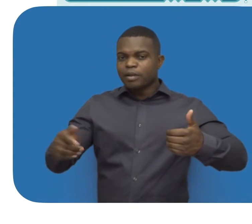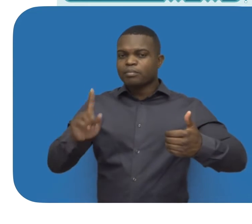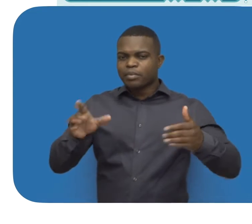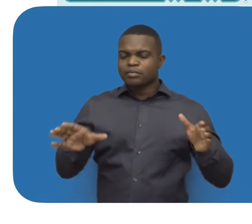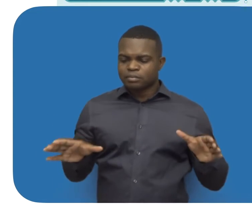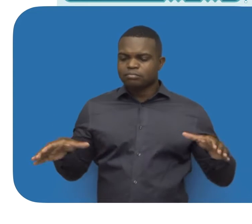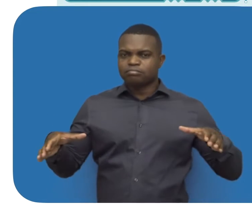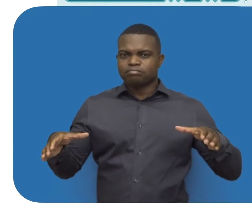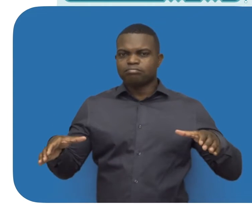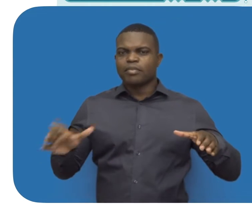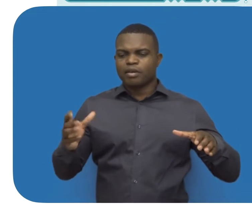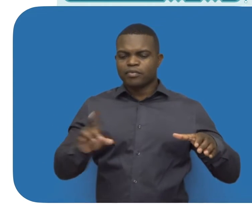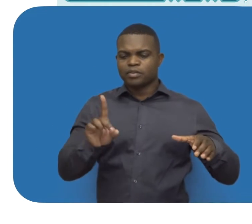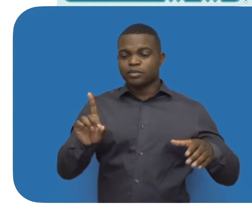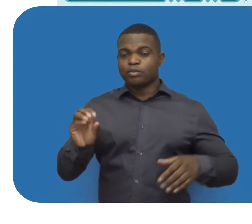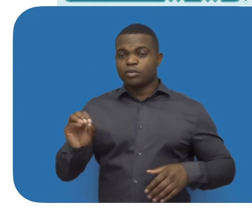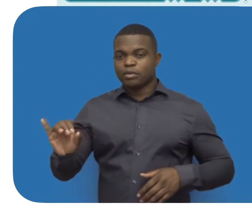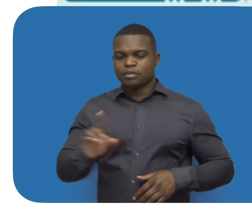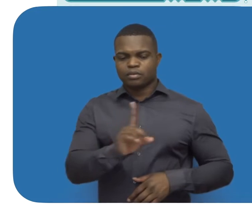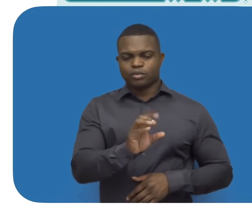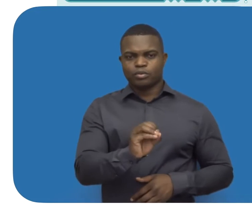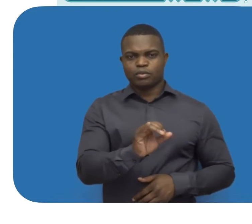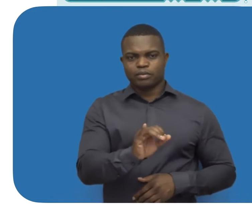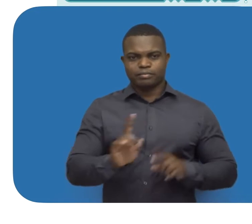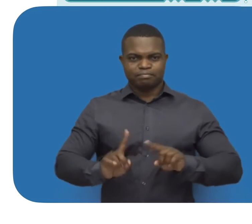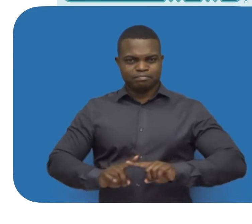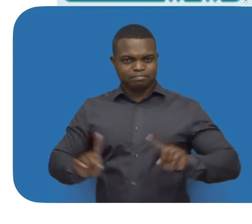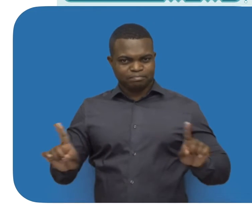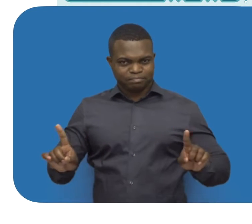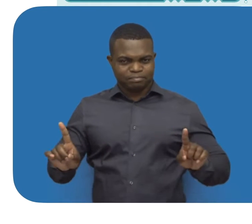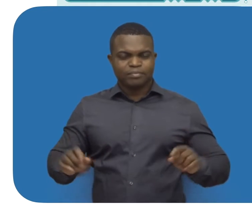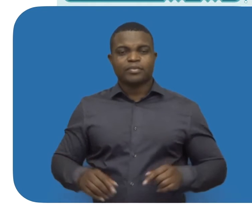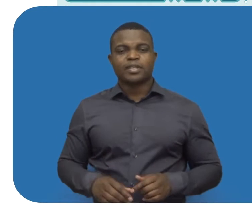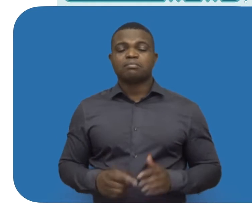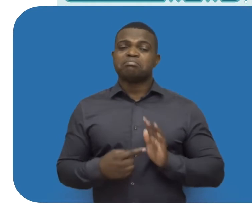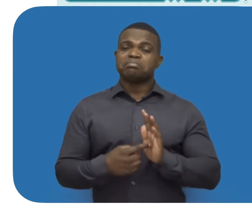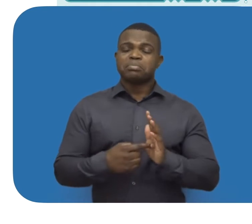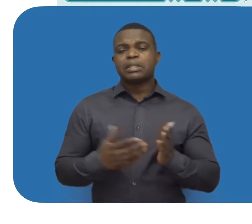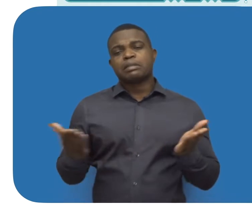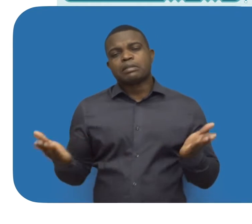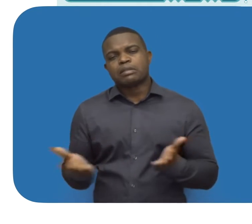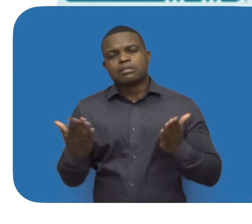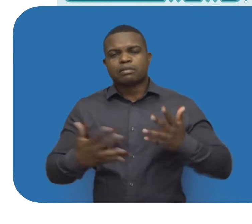and given separate DOIs. For a simpler dataset, a single DOI would be sufficient,